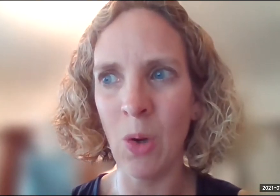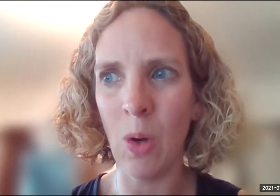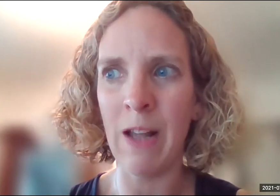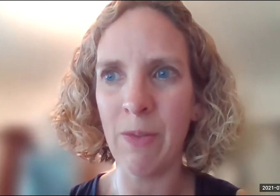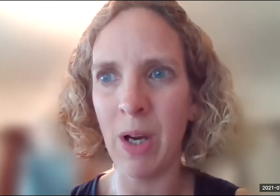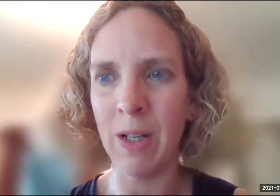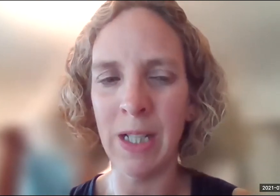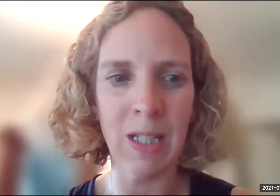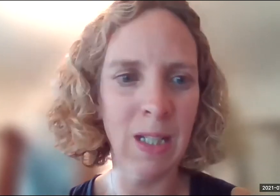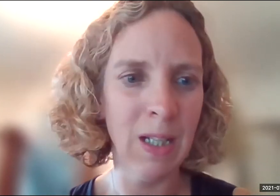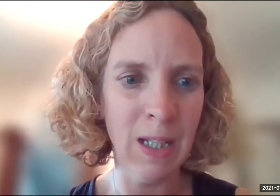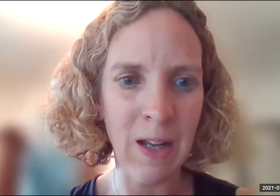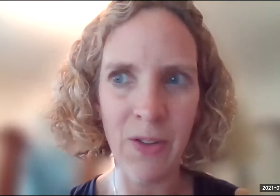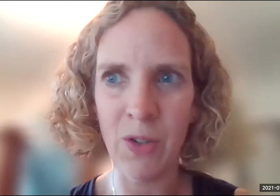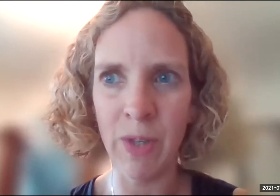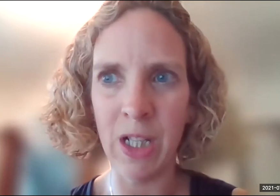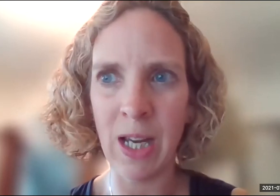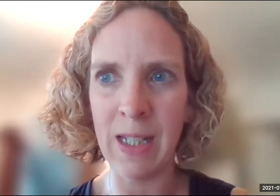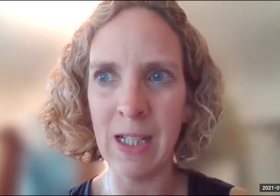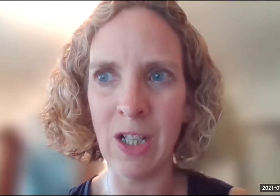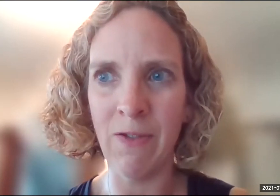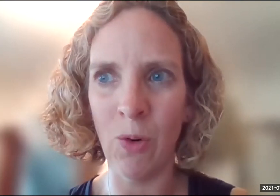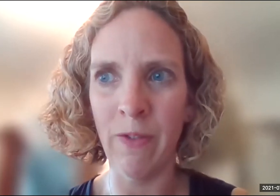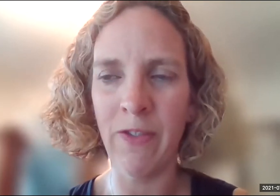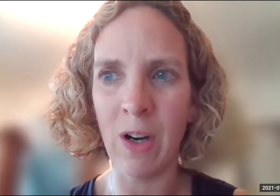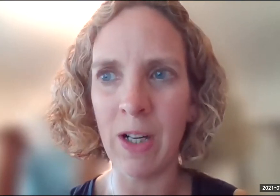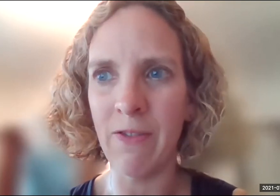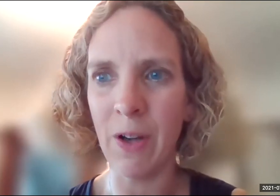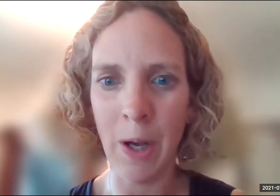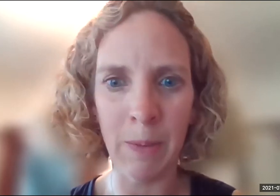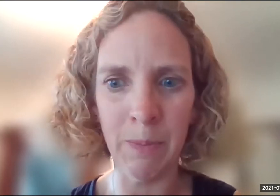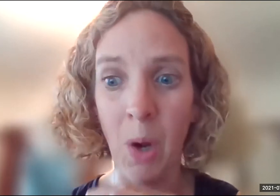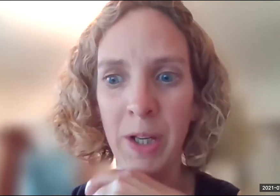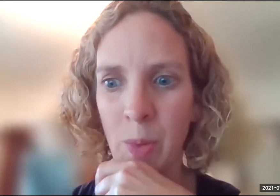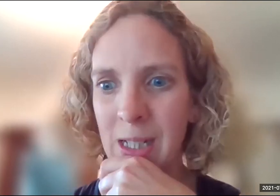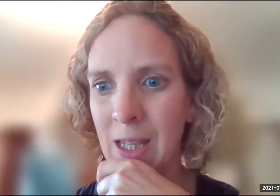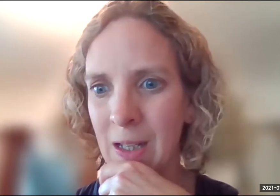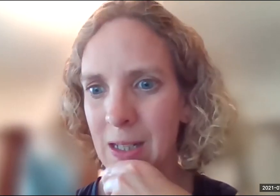joining the summit next week to listen to our recommendations. And to take action to ensure girls with disabilities